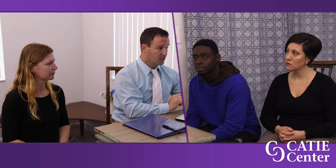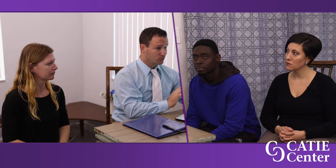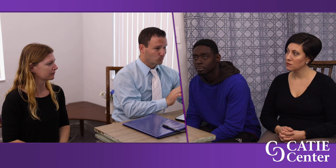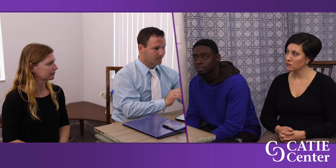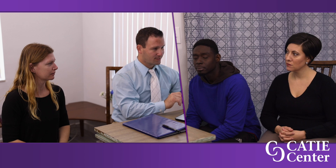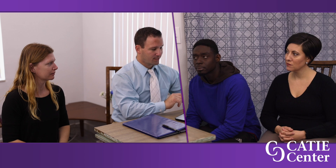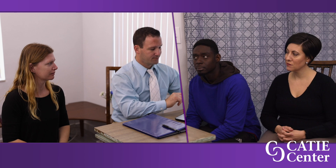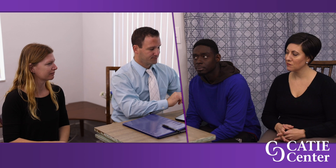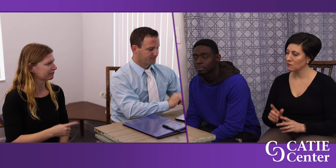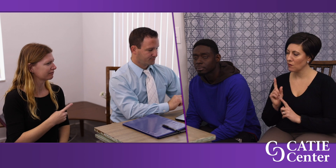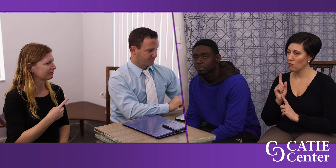One second.